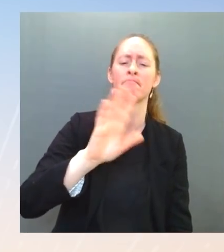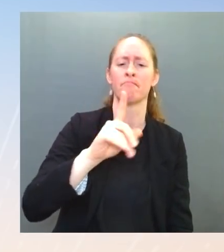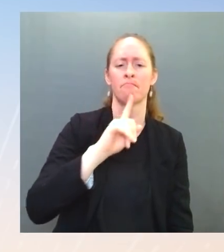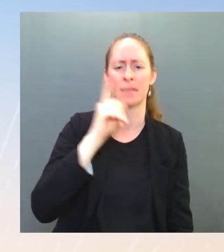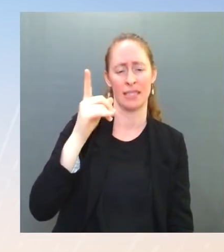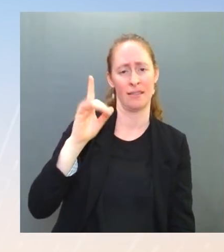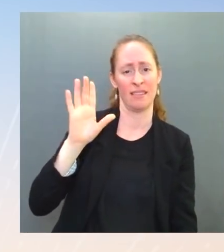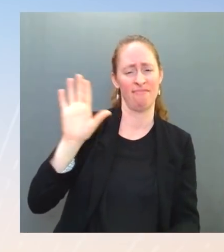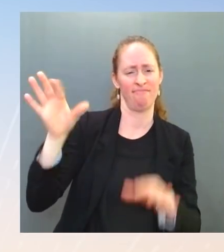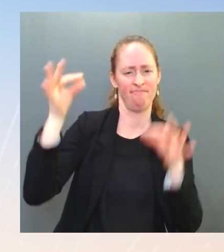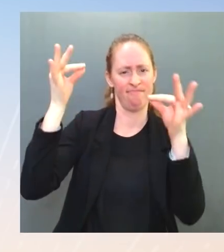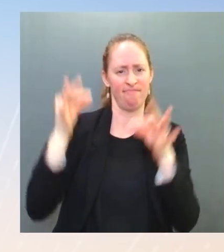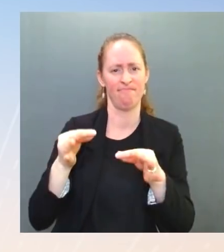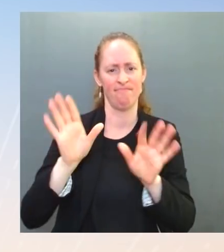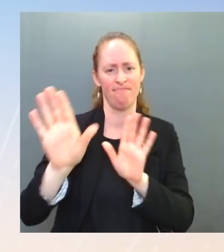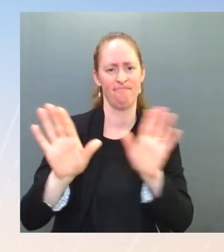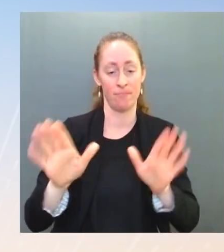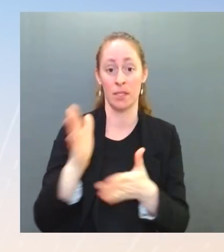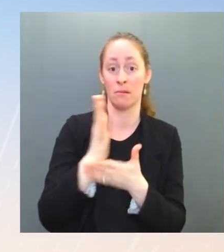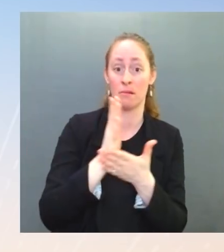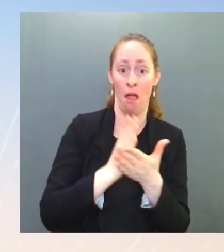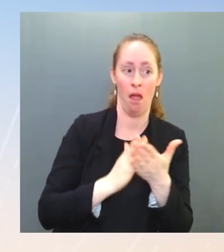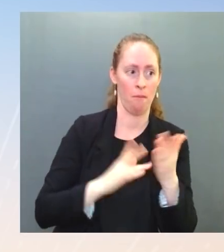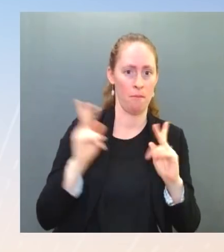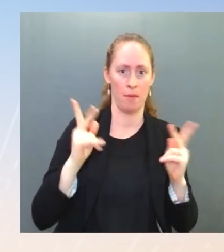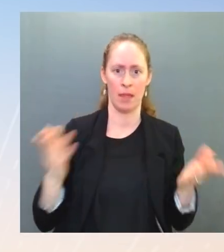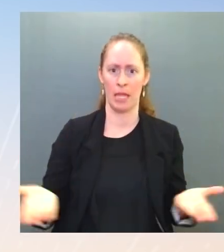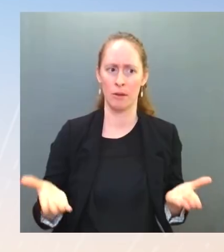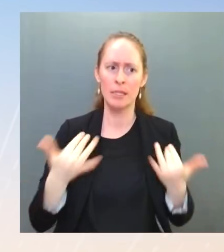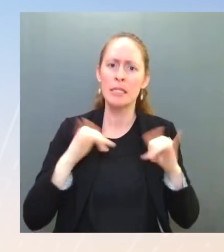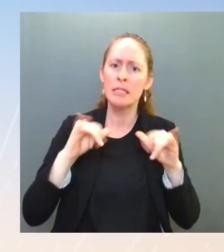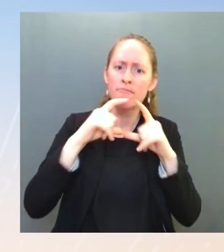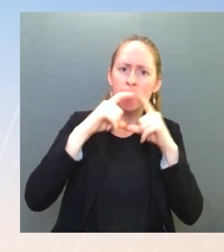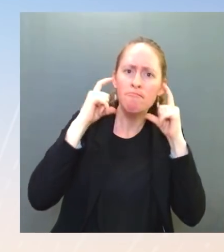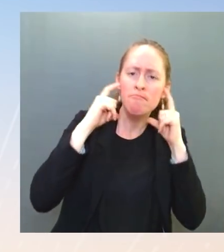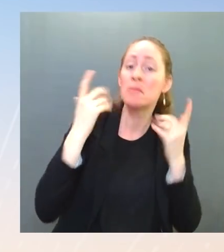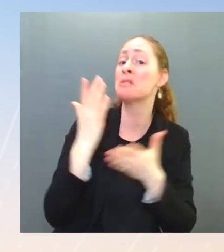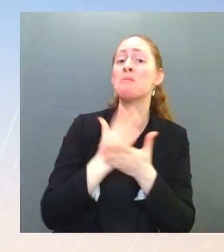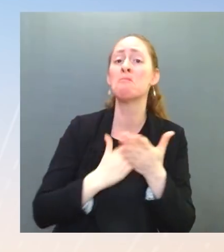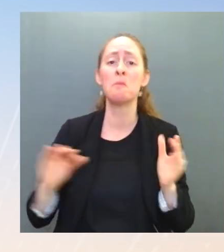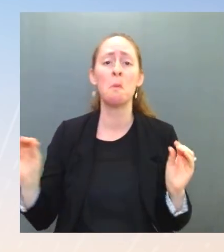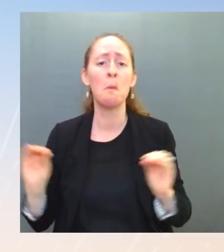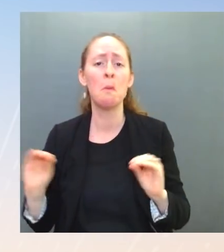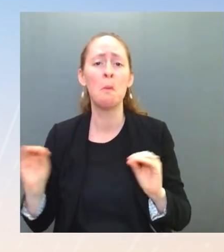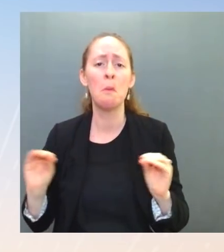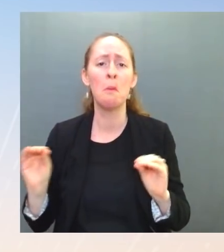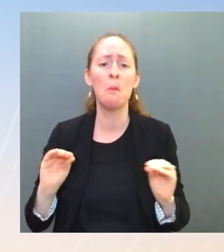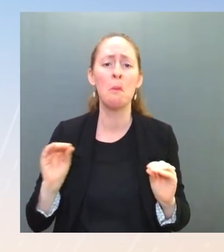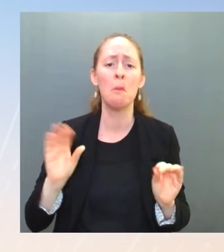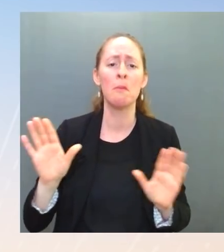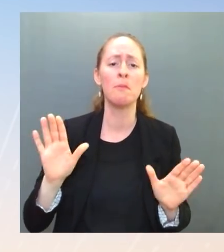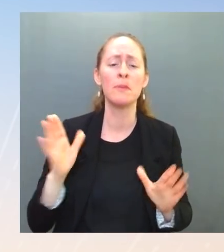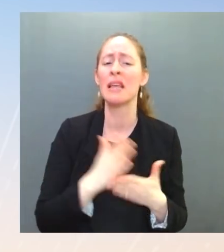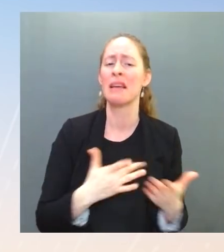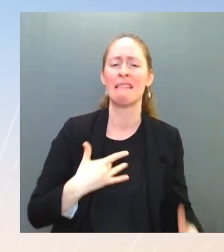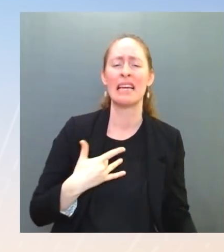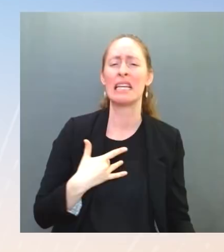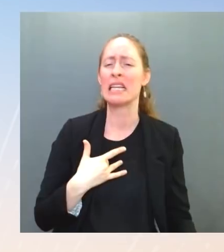or people who may be immunocompromised or vulnerable. And the President makes that decision, as we all do as well. Go ahead.